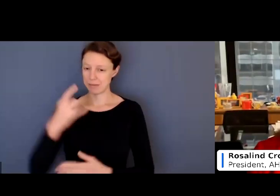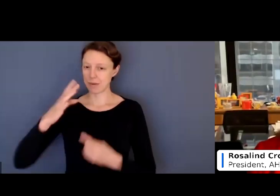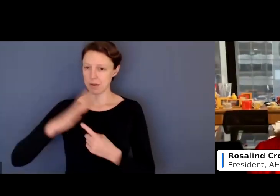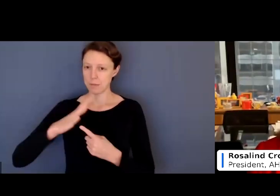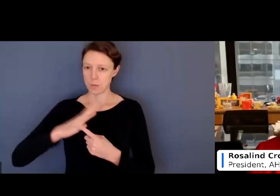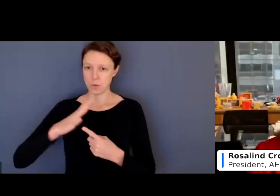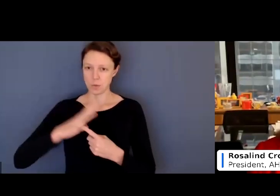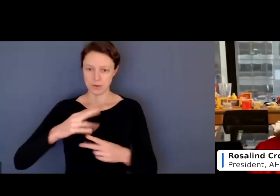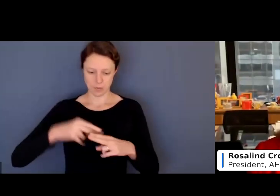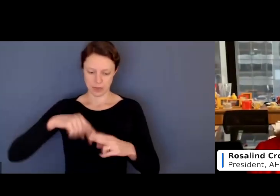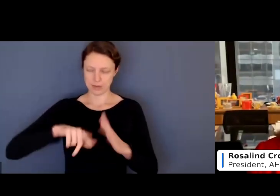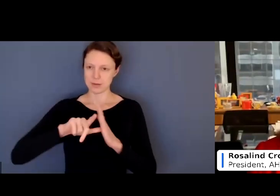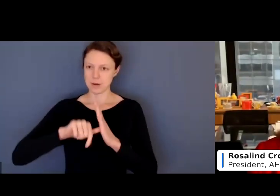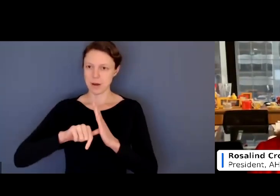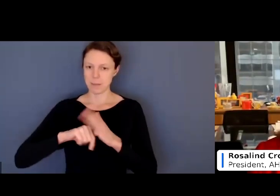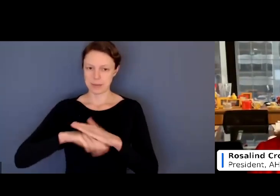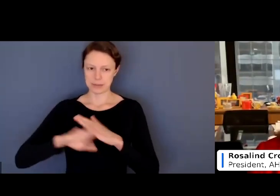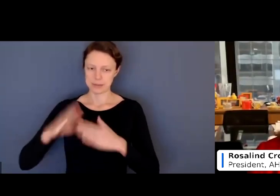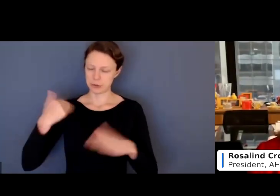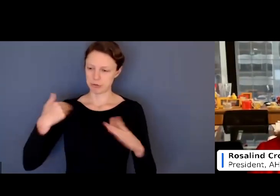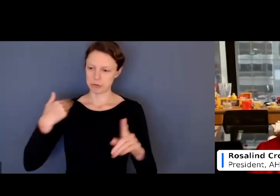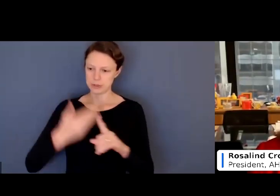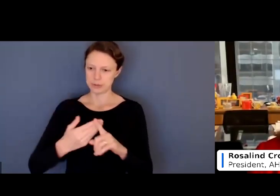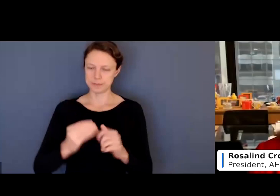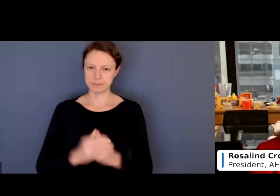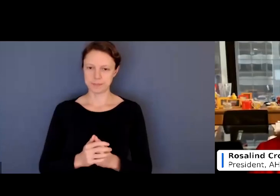Throughout 2023, the pervasiveness of racism